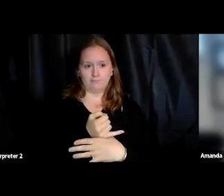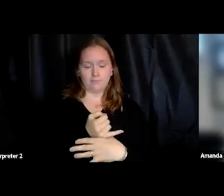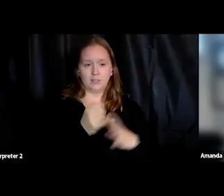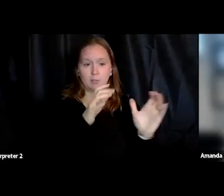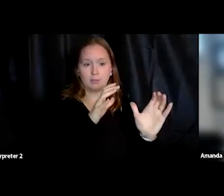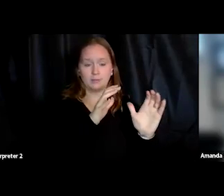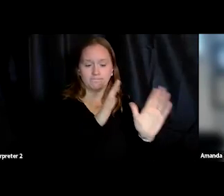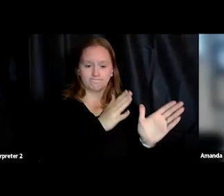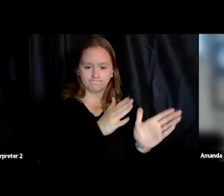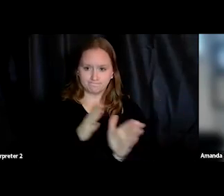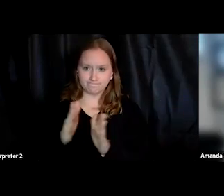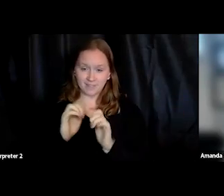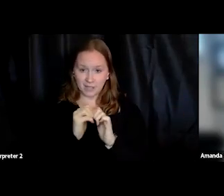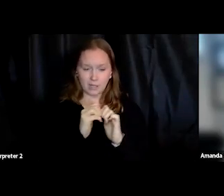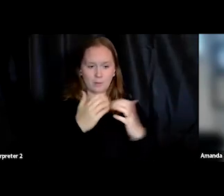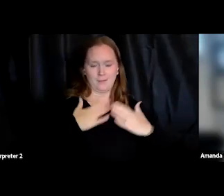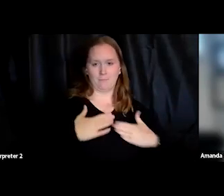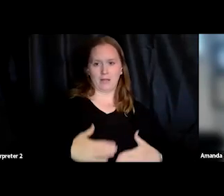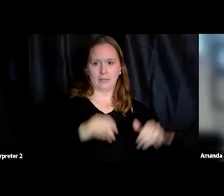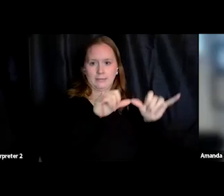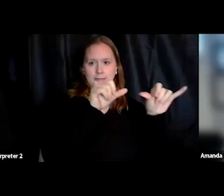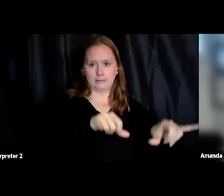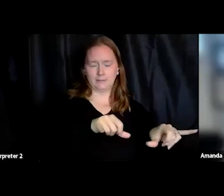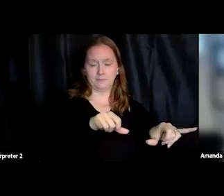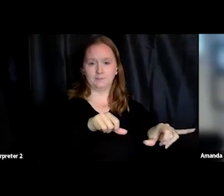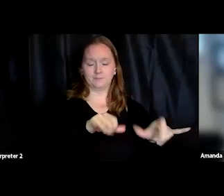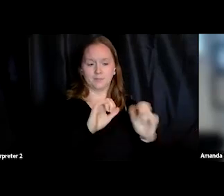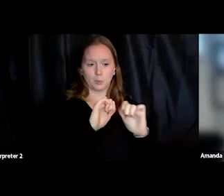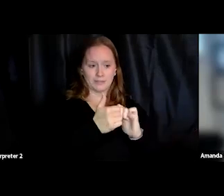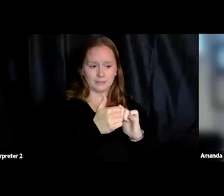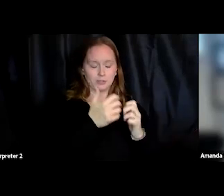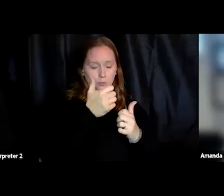And for each category of impairment,